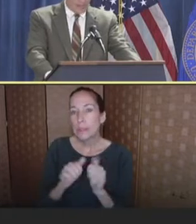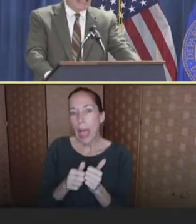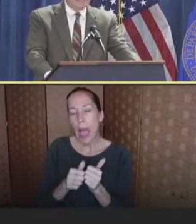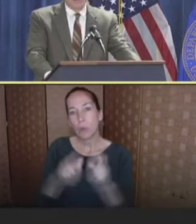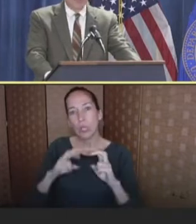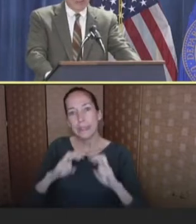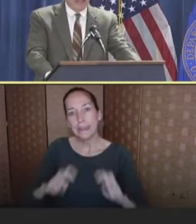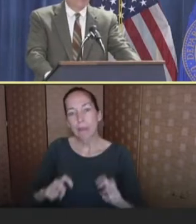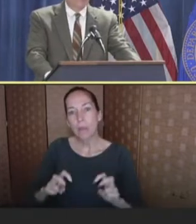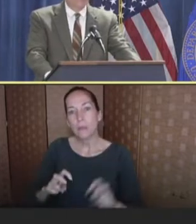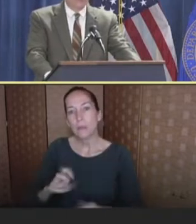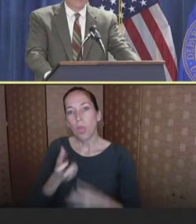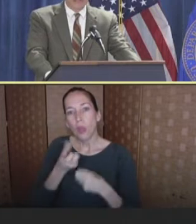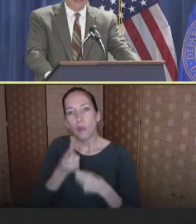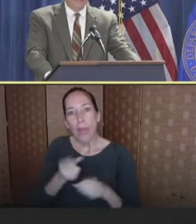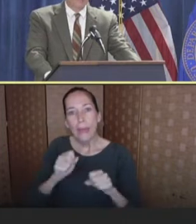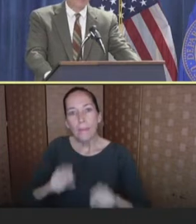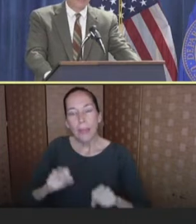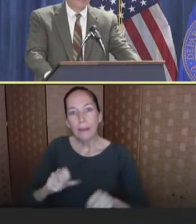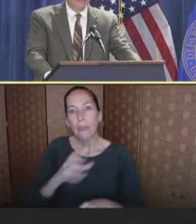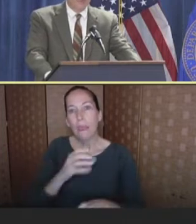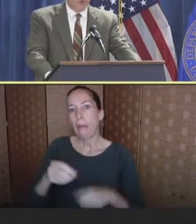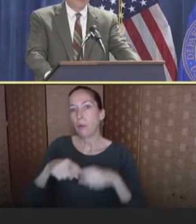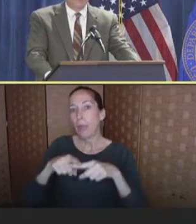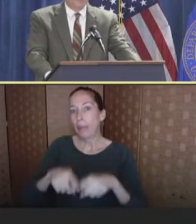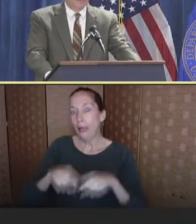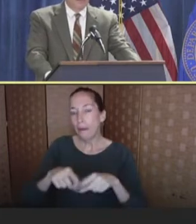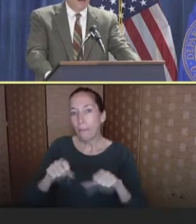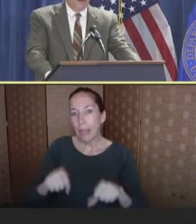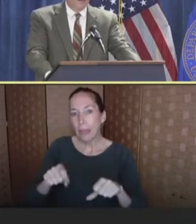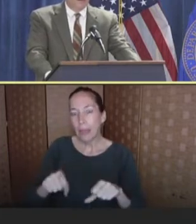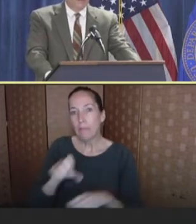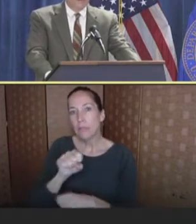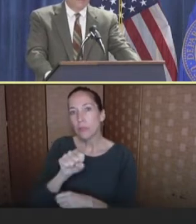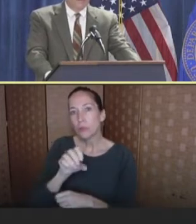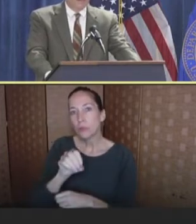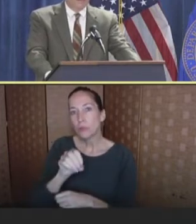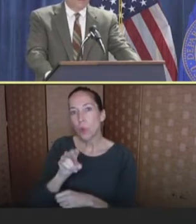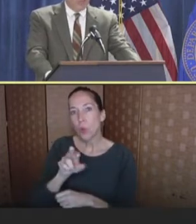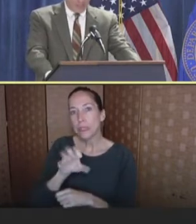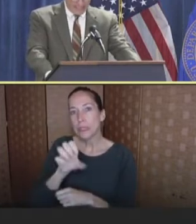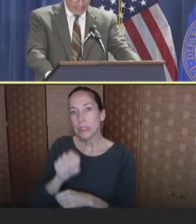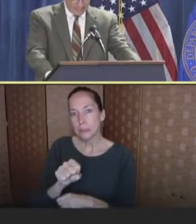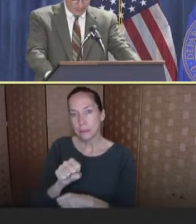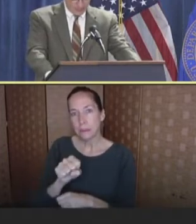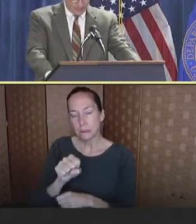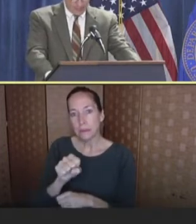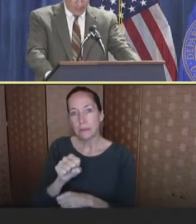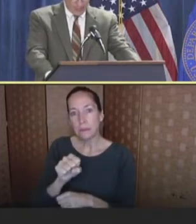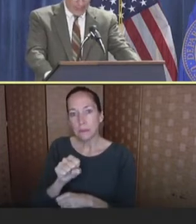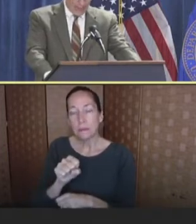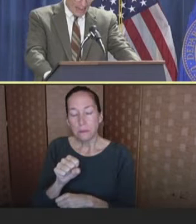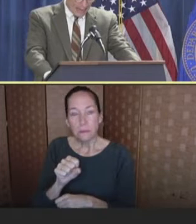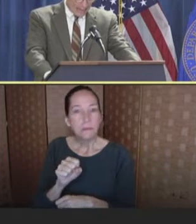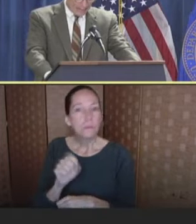and reliable -- reliability of sources from which they get such information and teach